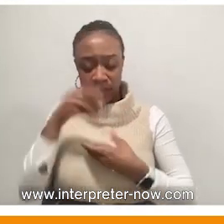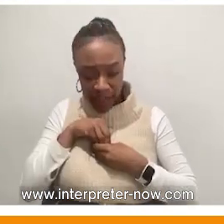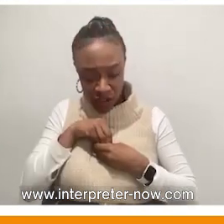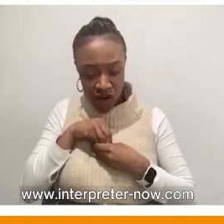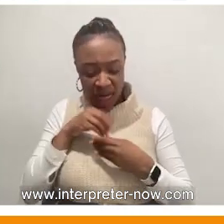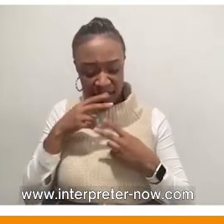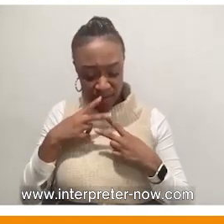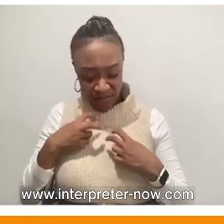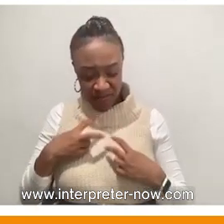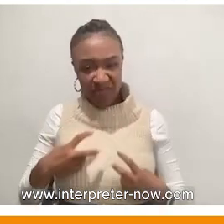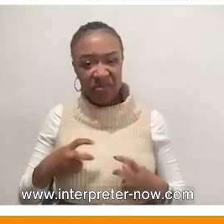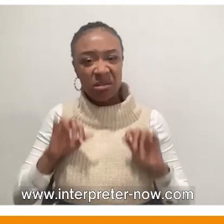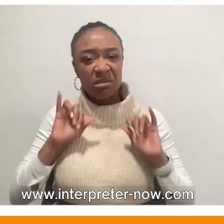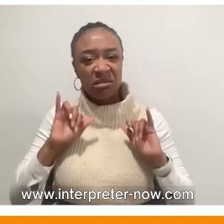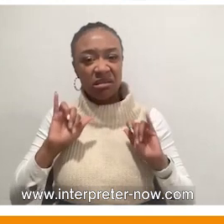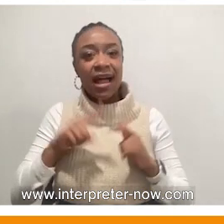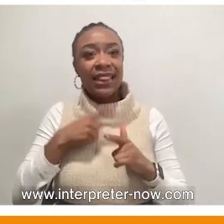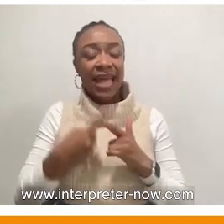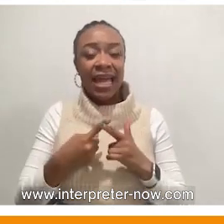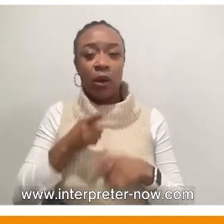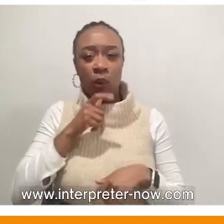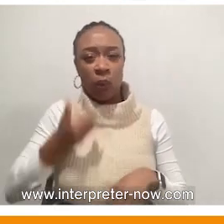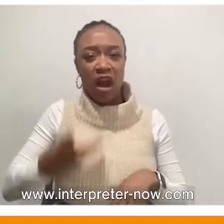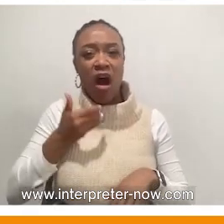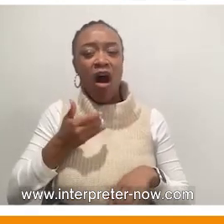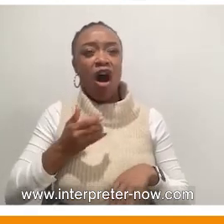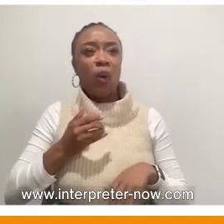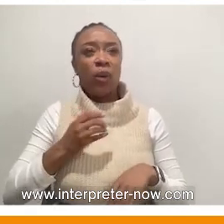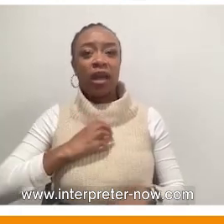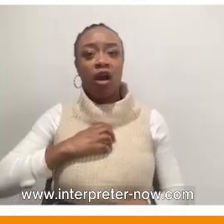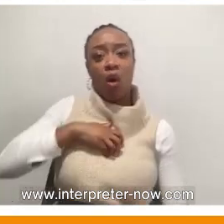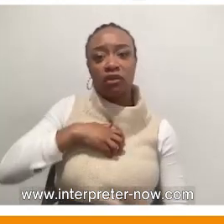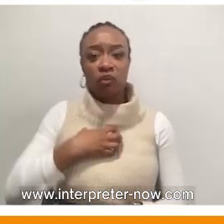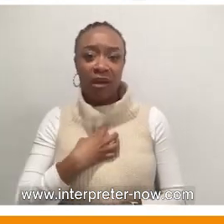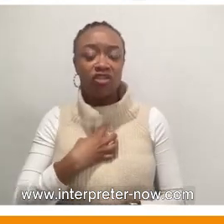When we internalize them, that's when we start to cover aspects of our identity, or code-switch,